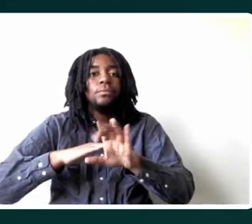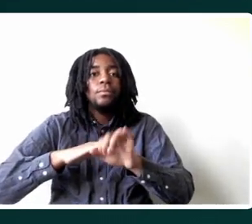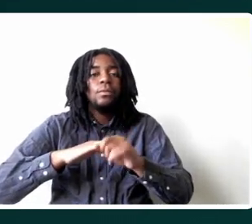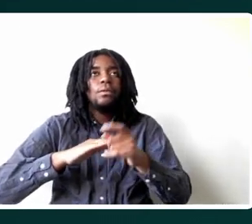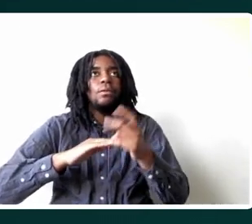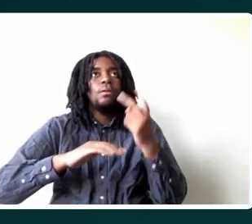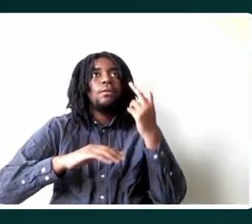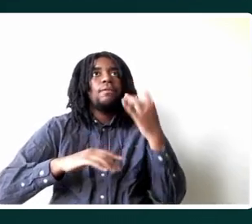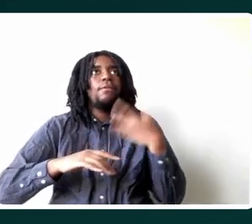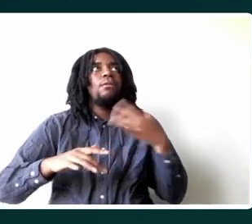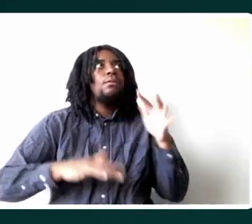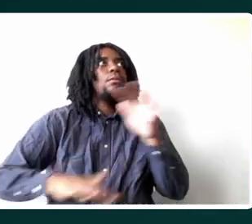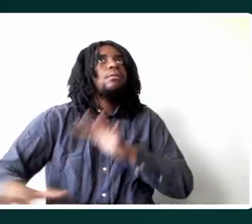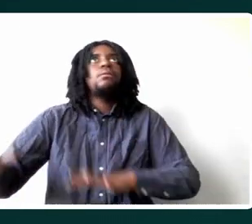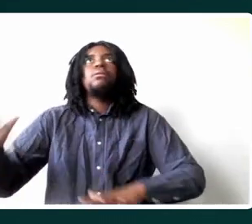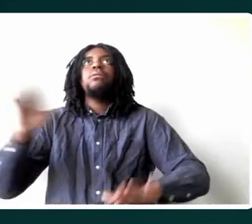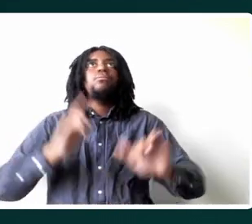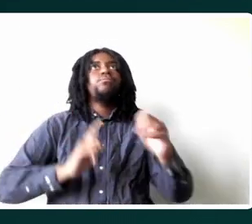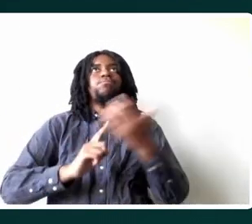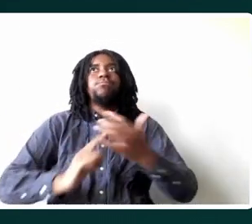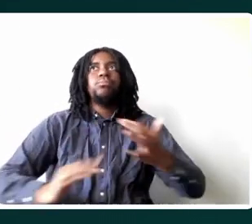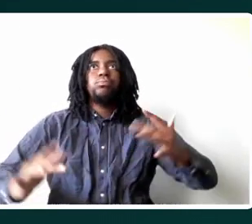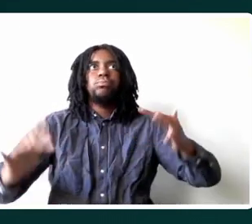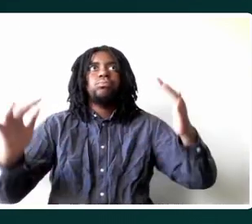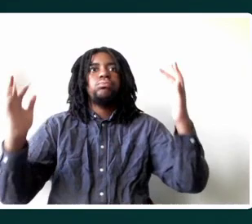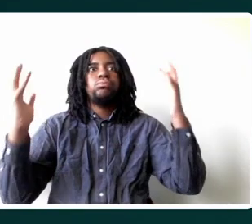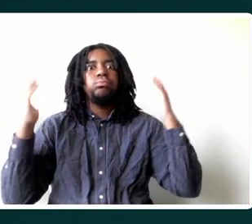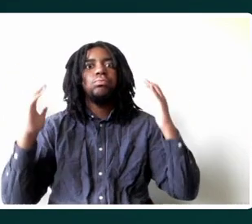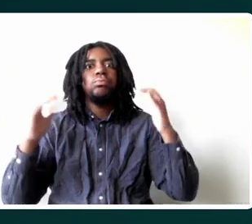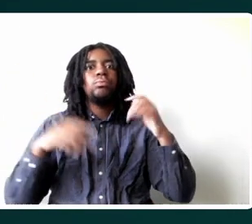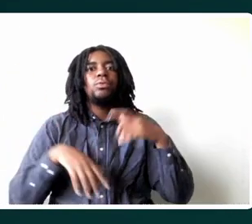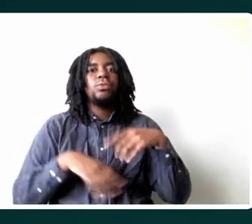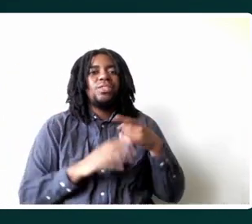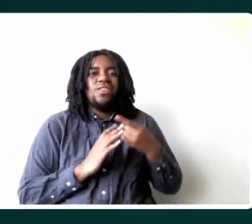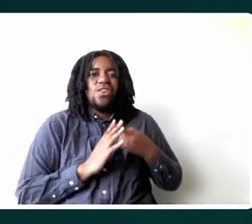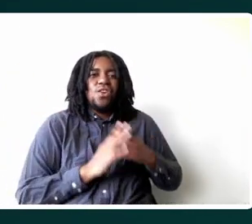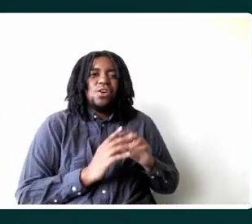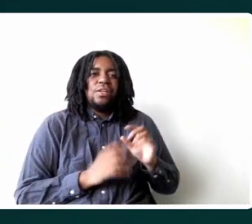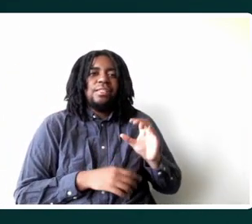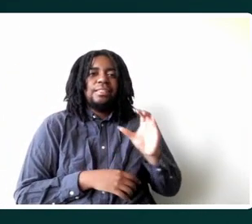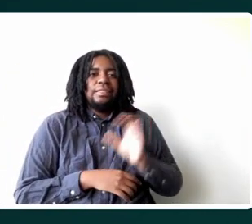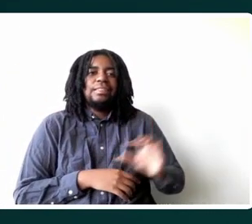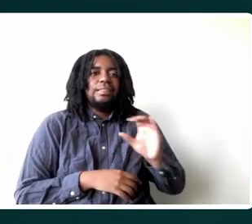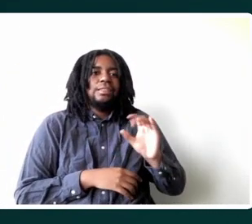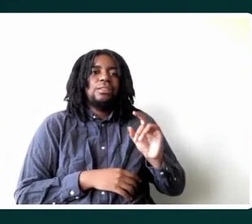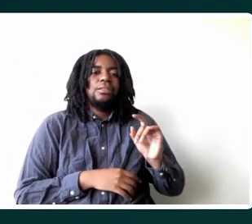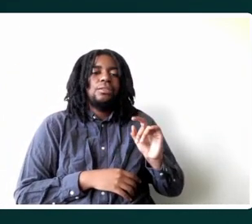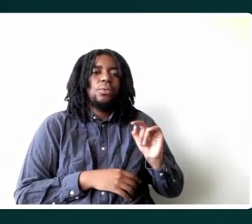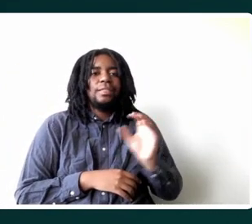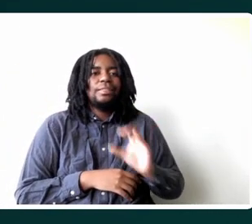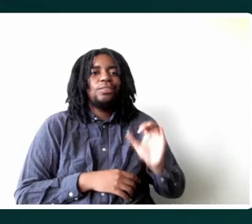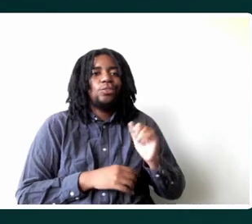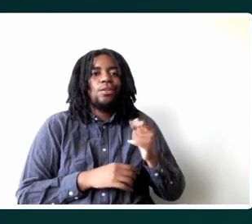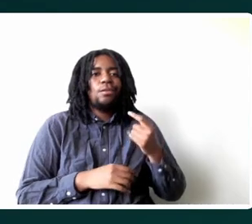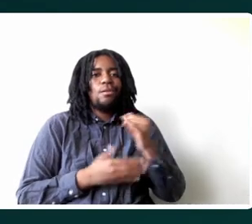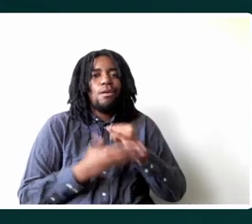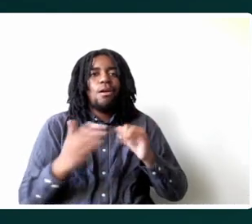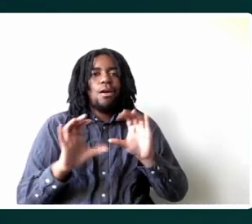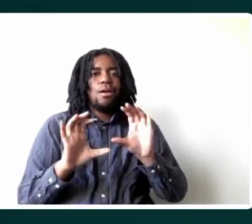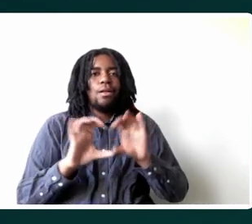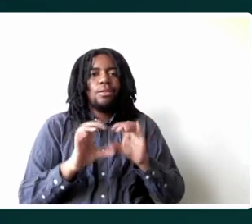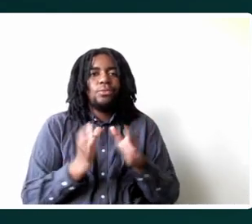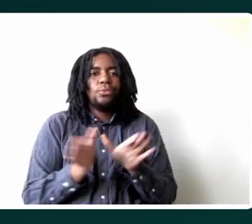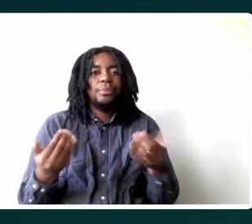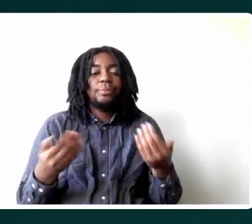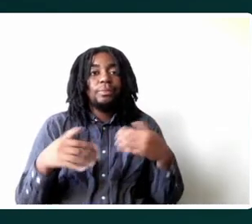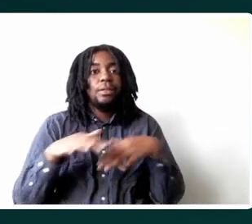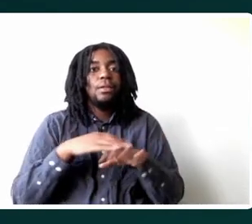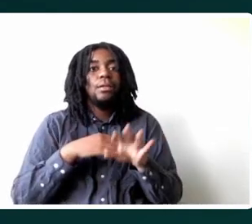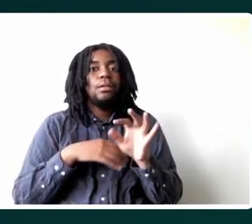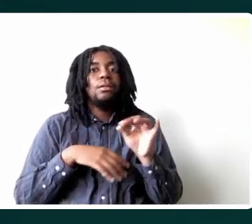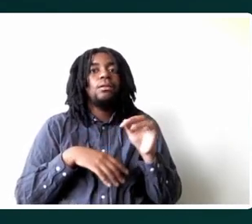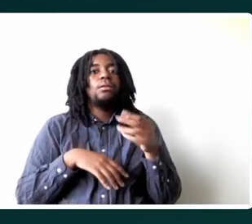almost -- a turn-of-the-century art classroom. And as you enter, you're confronted by this quote from